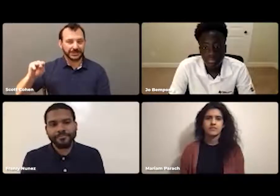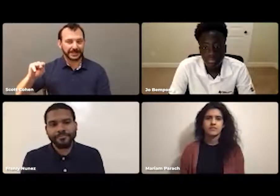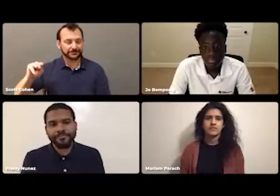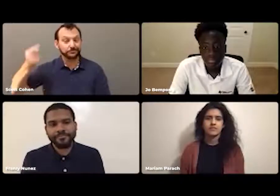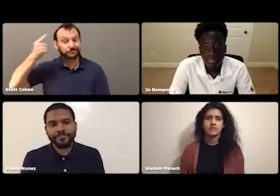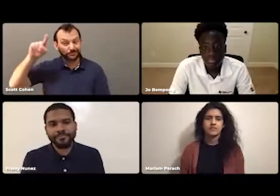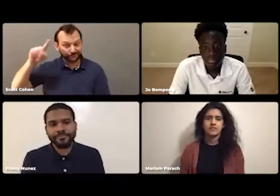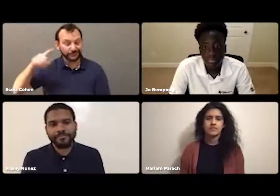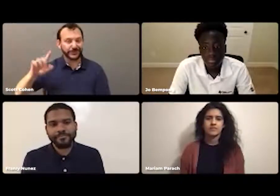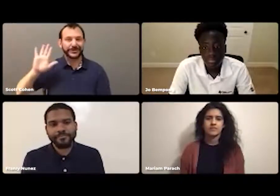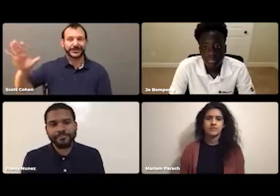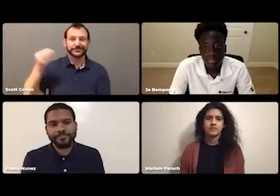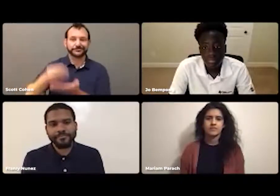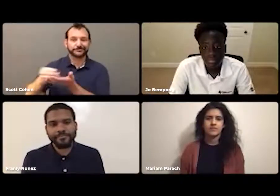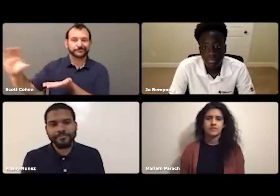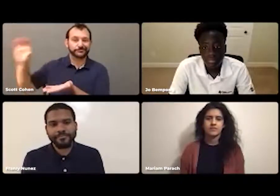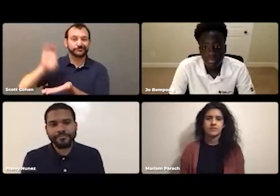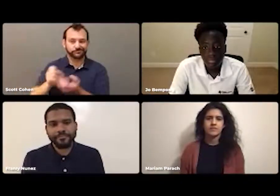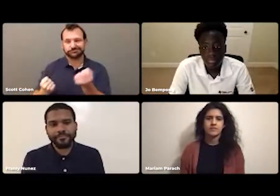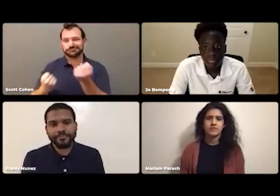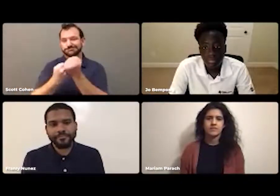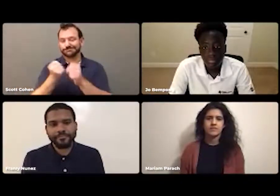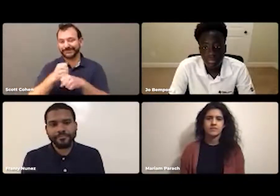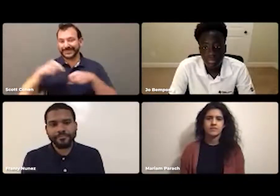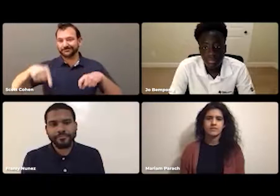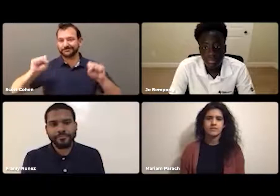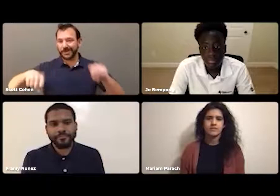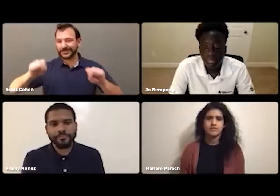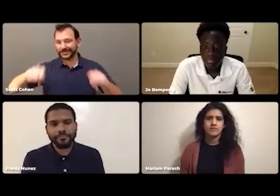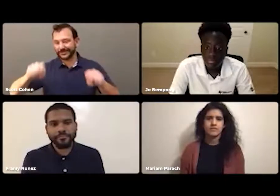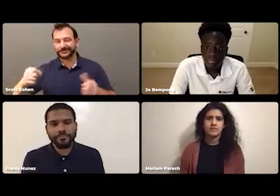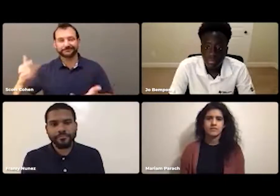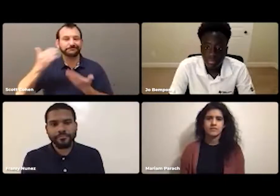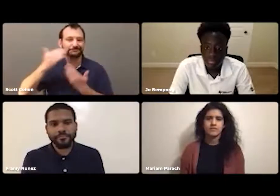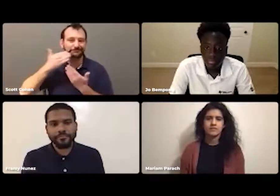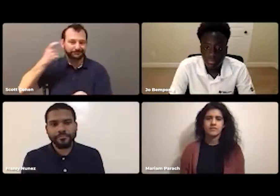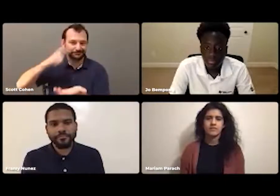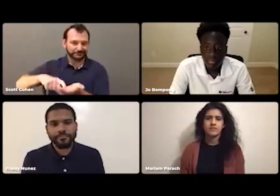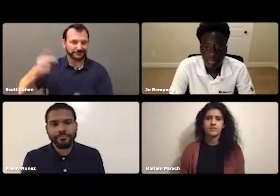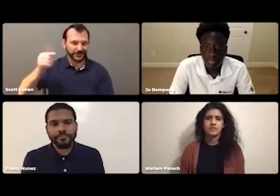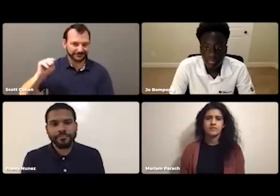Thank you, team. I also want to recognize General Motors for their contribution and support to make tonight's